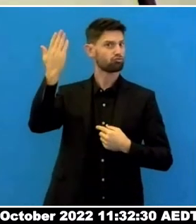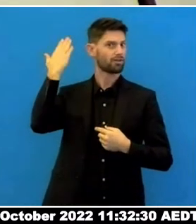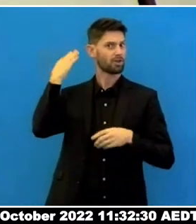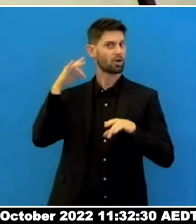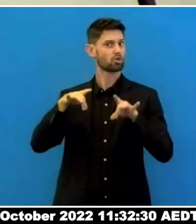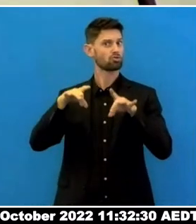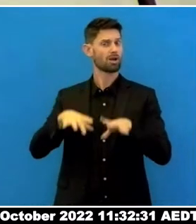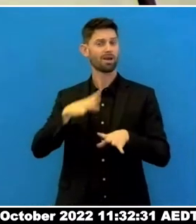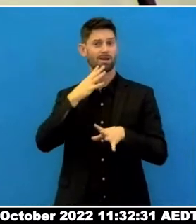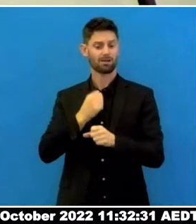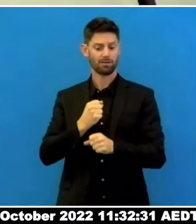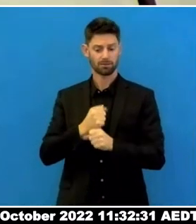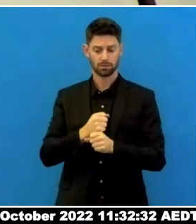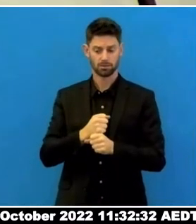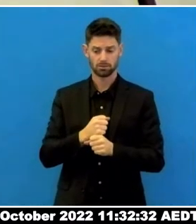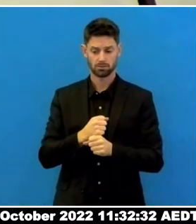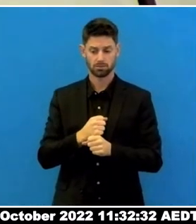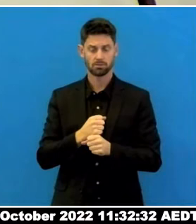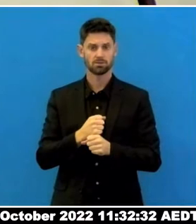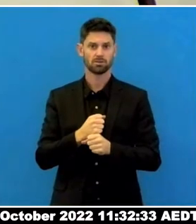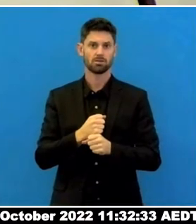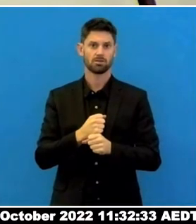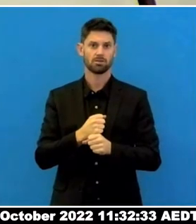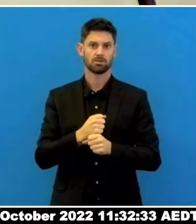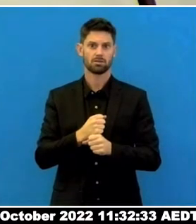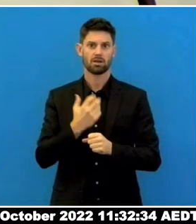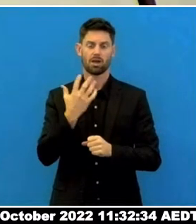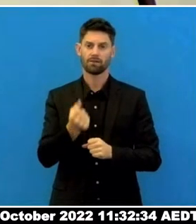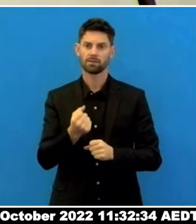will make the deferrals actually, making a secure place for me